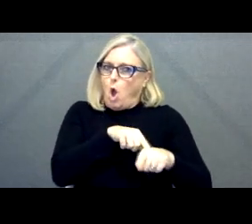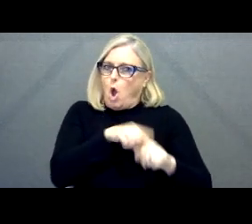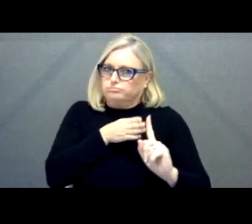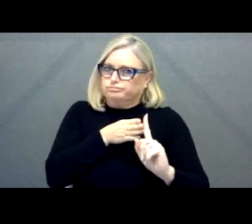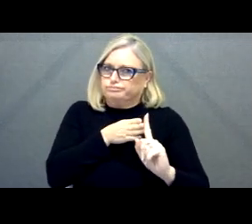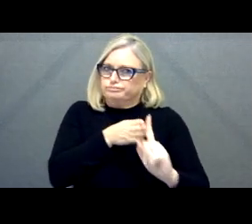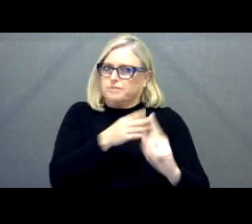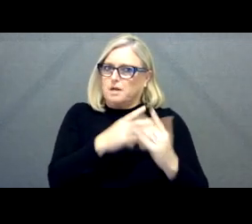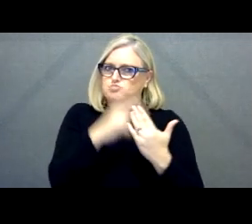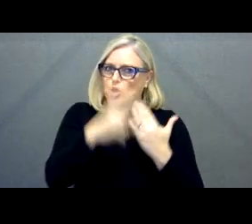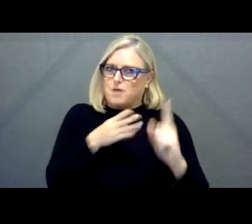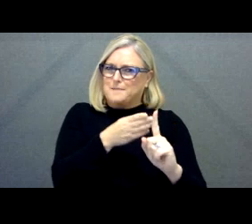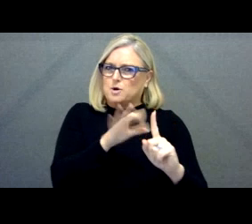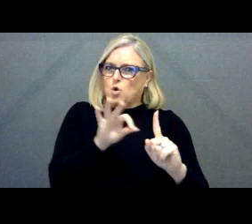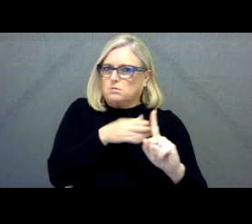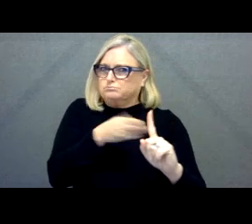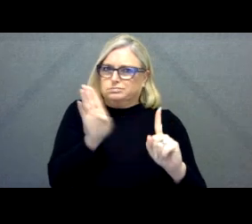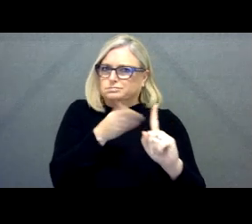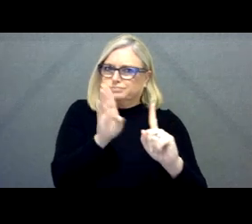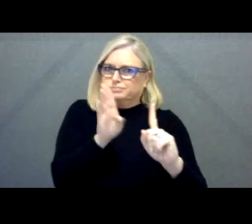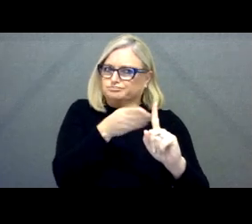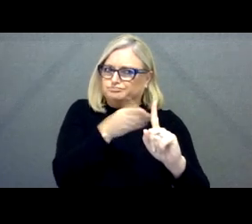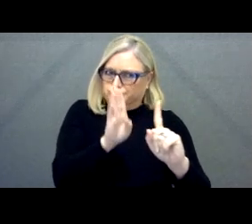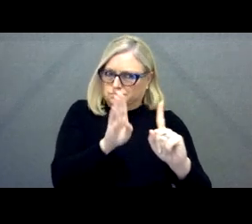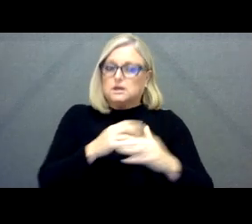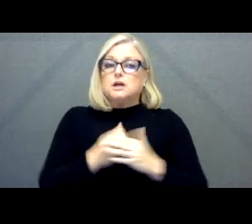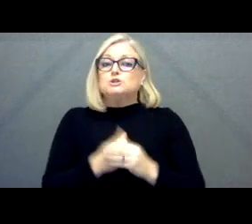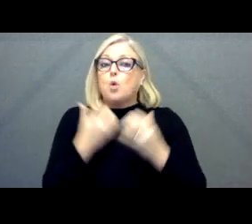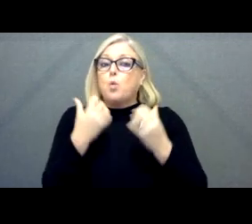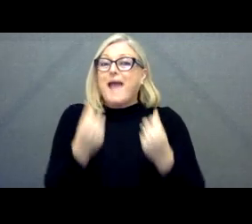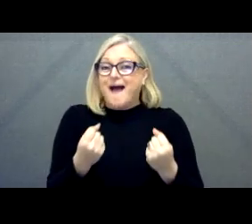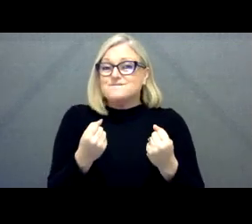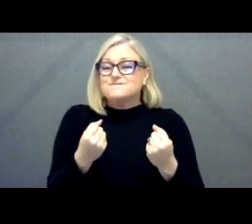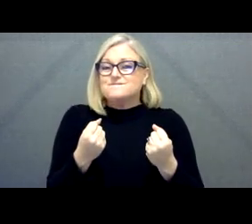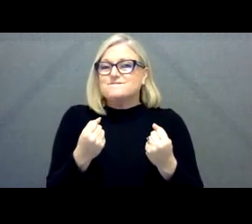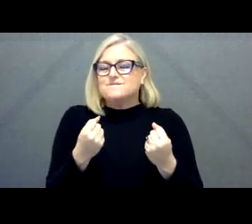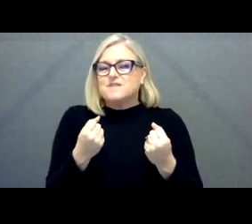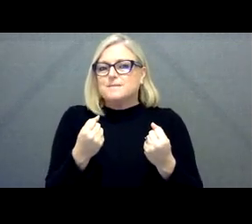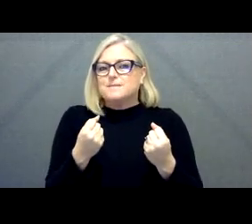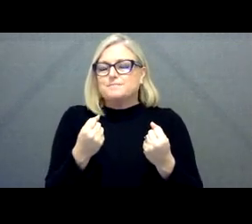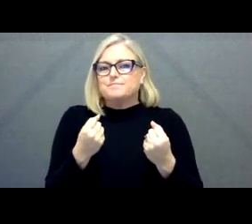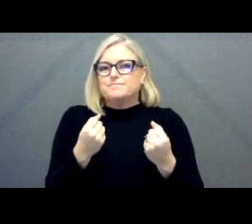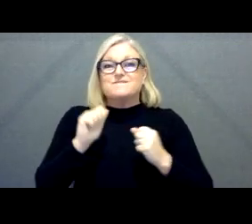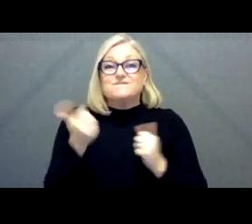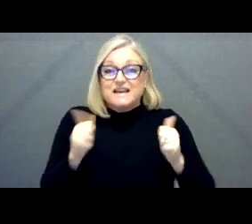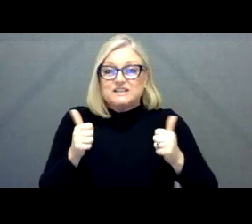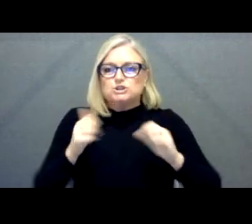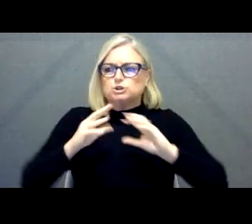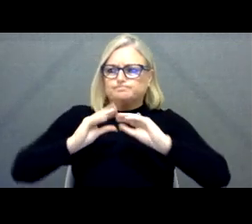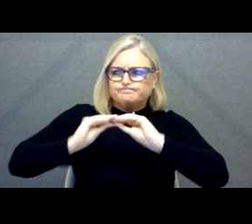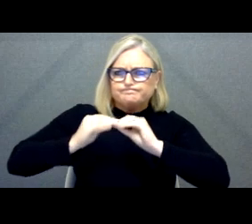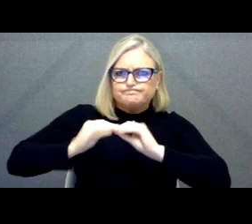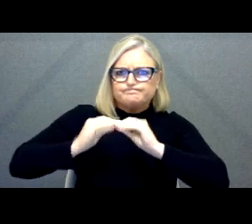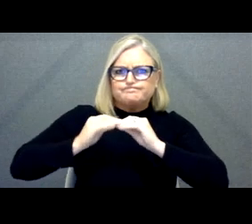Court um has uh devised uh with with the leading being led by Department of um Justice and Attorney